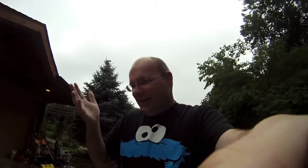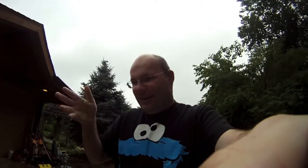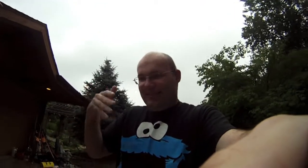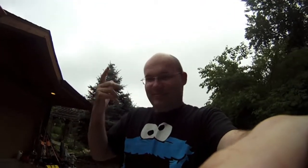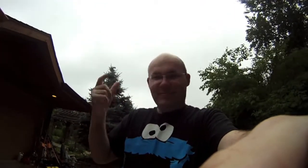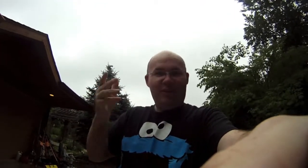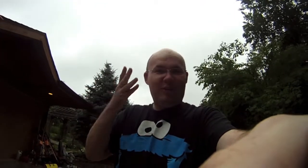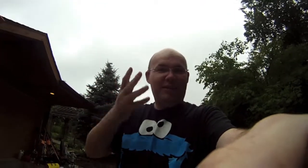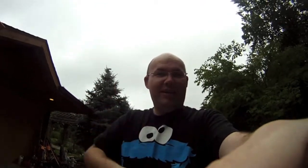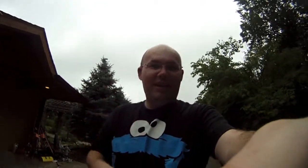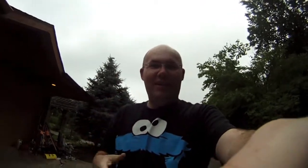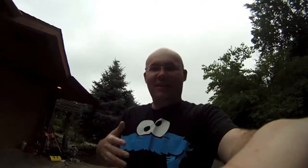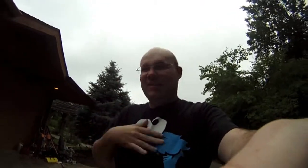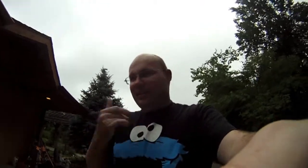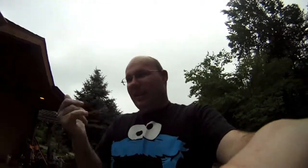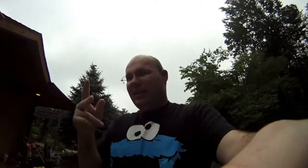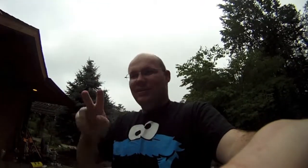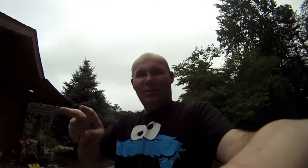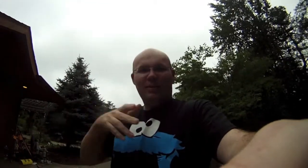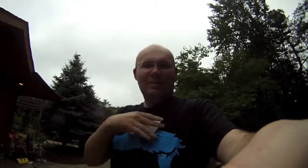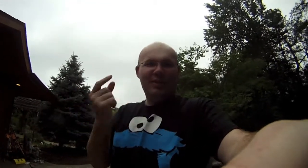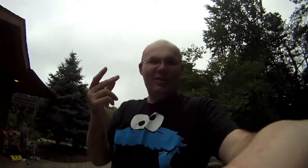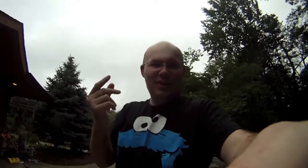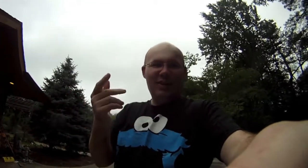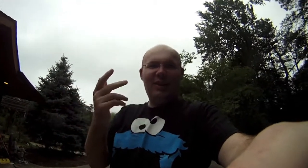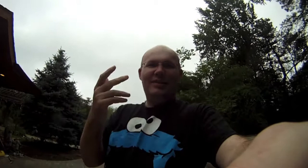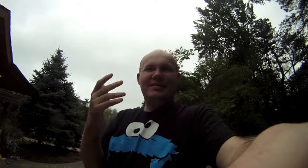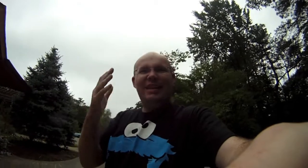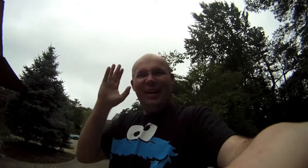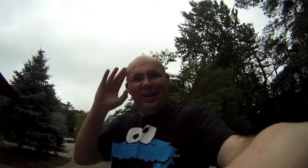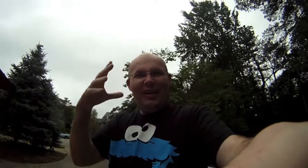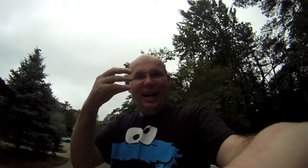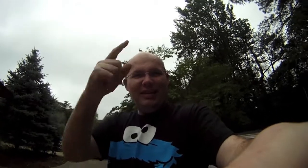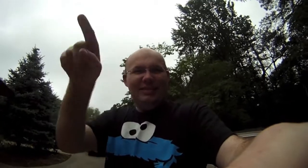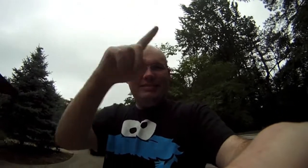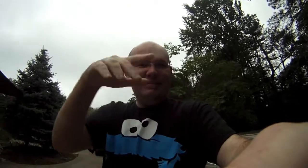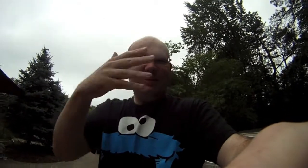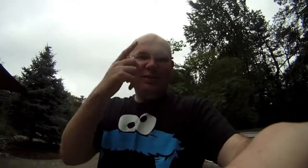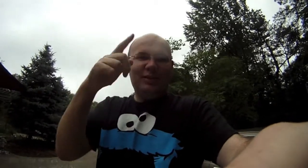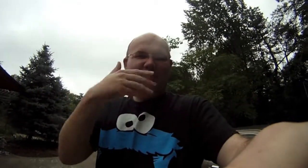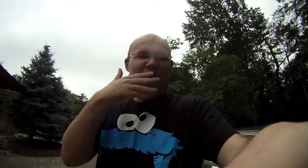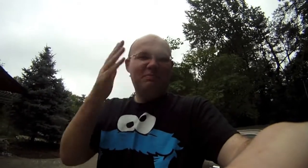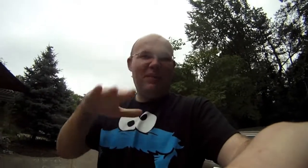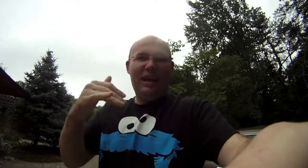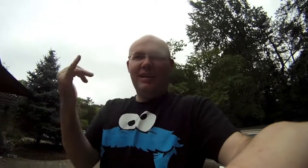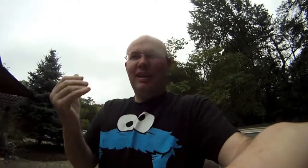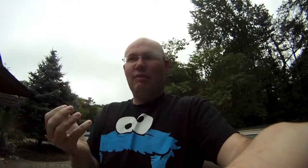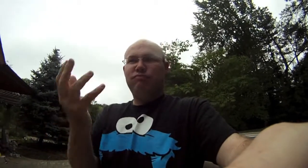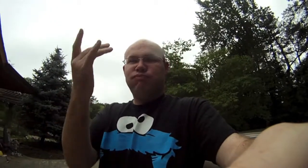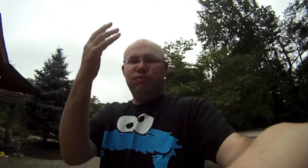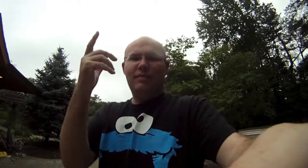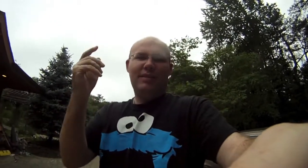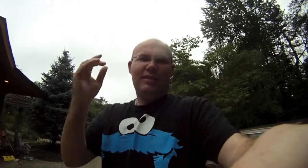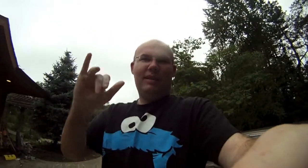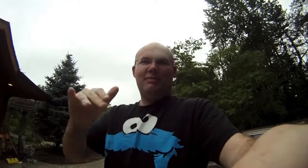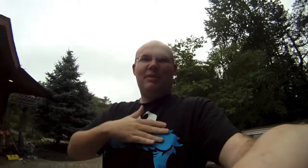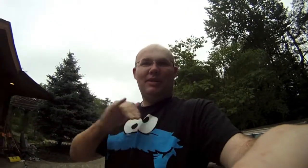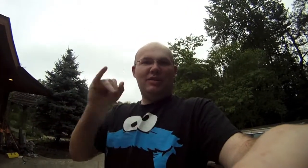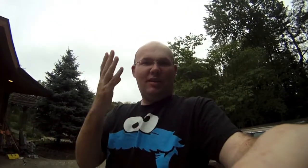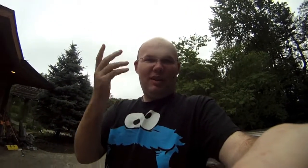Right now, I'm taking Yanya out so she can go potty. I know this part of the yard look pretty bad. It does need work. That's my plan for next week.